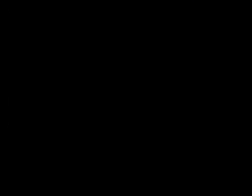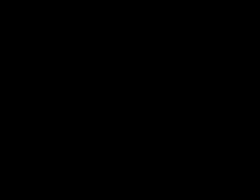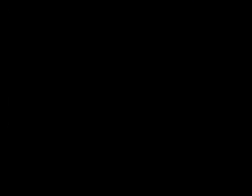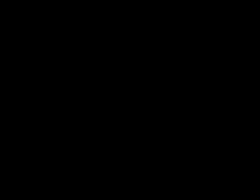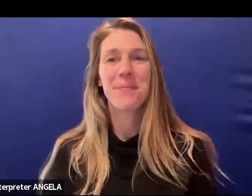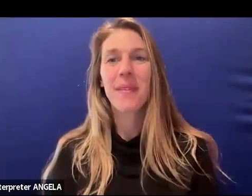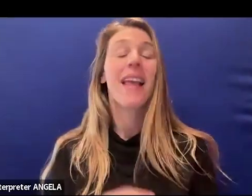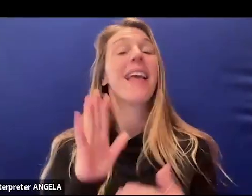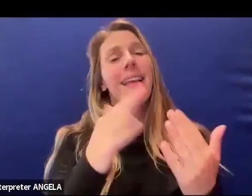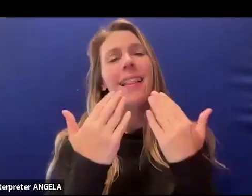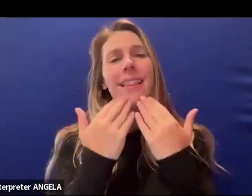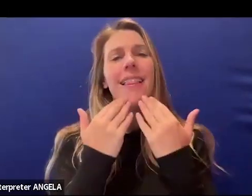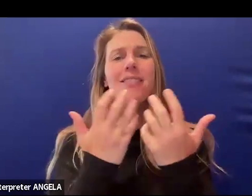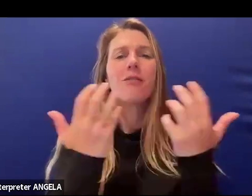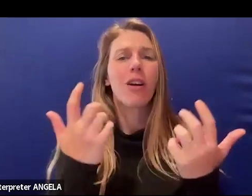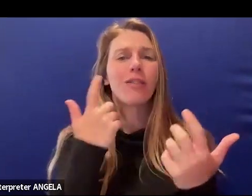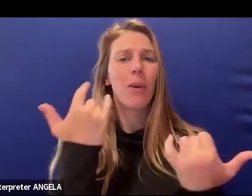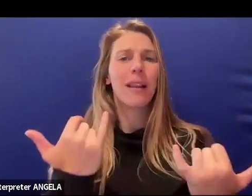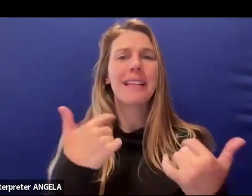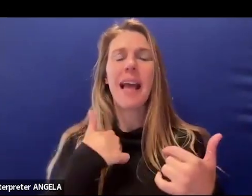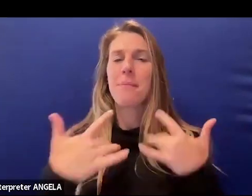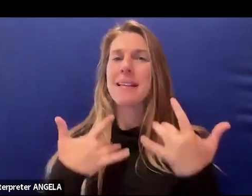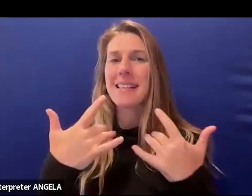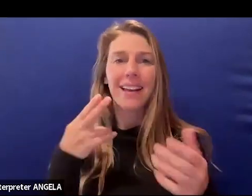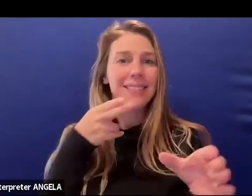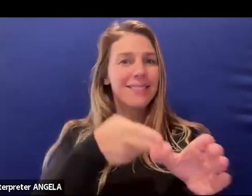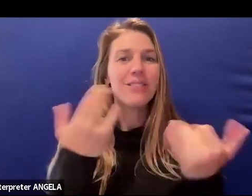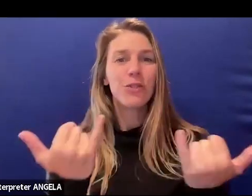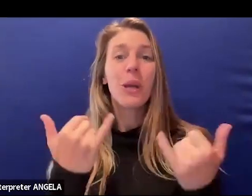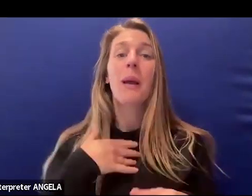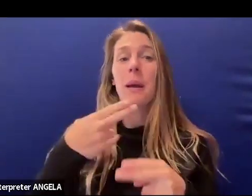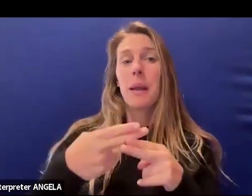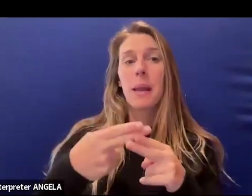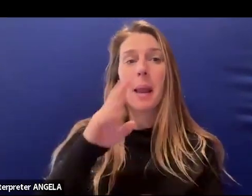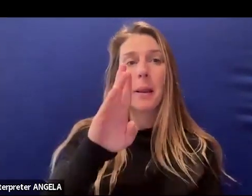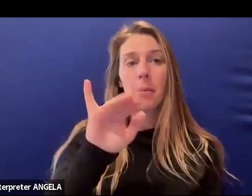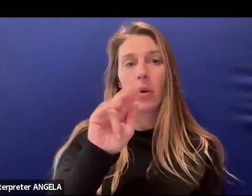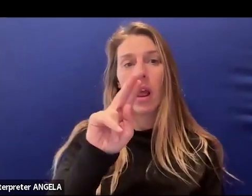Thanks so much for having me here. I'm excited to be here. My name is Brianna Blazer.